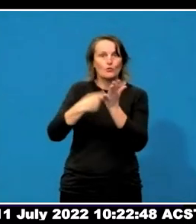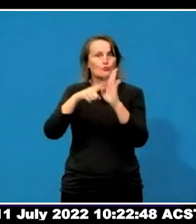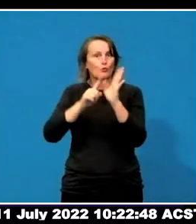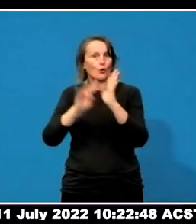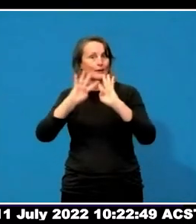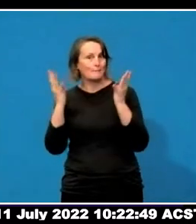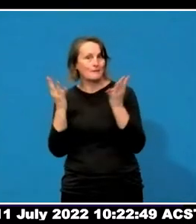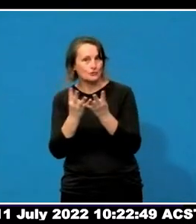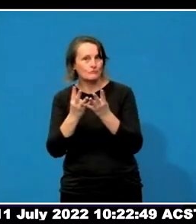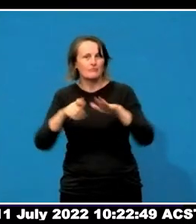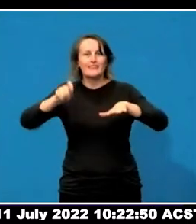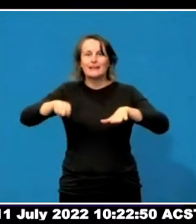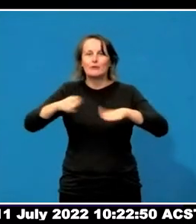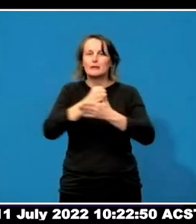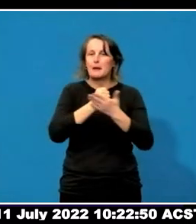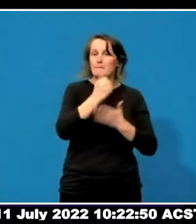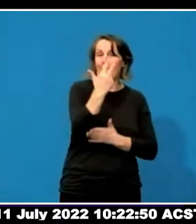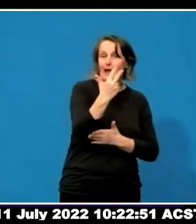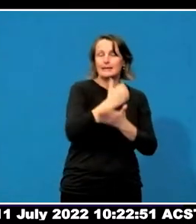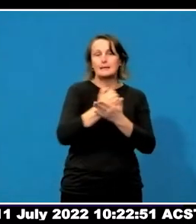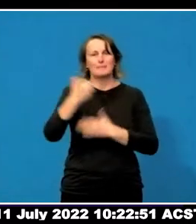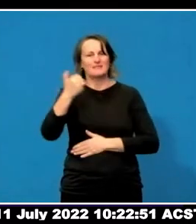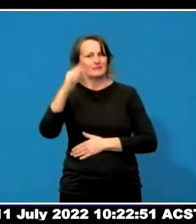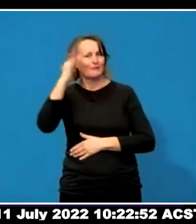16 to which I have referred previously.